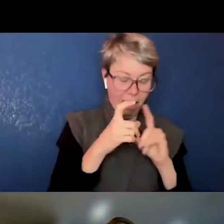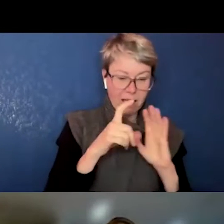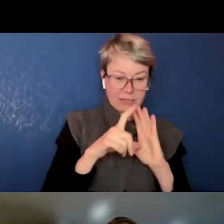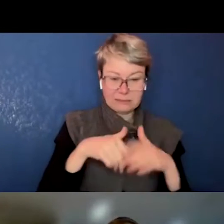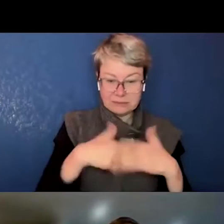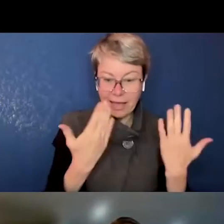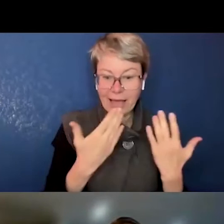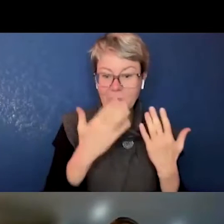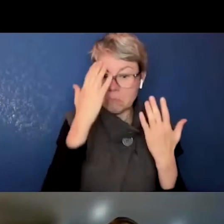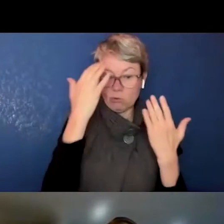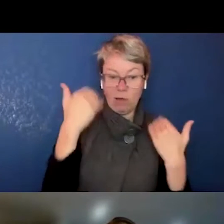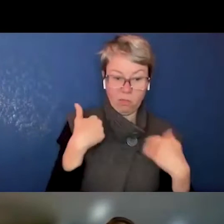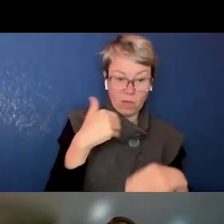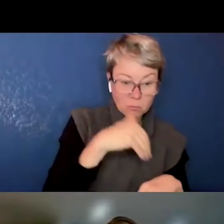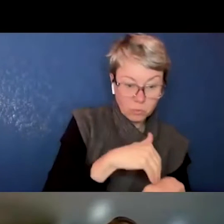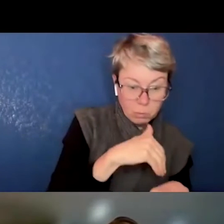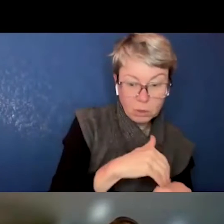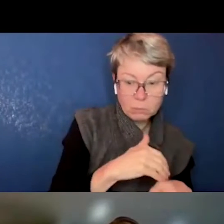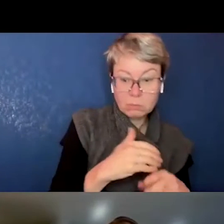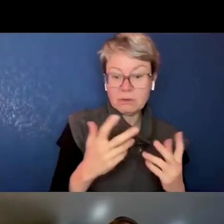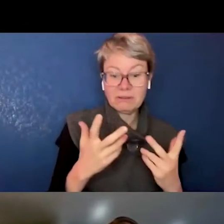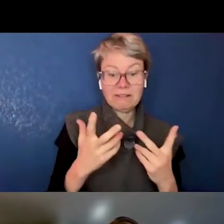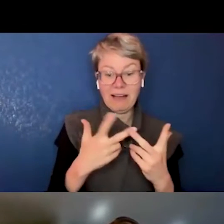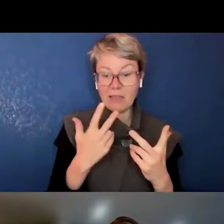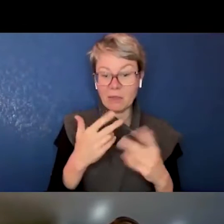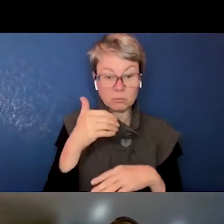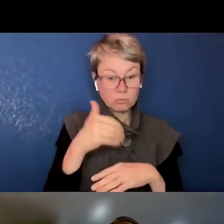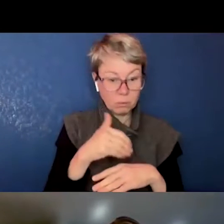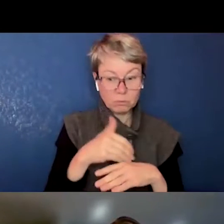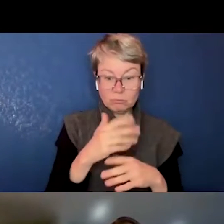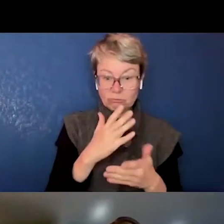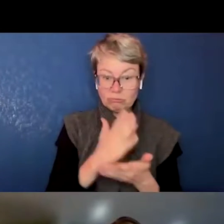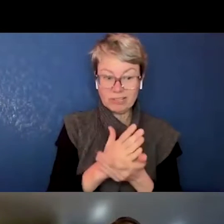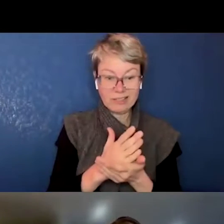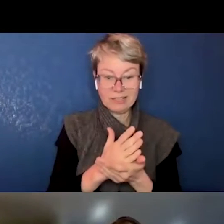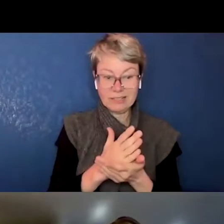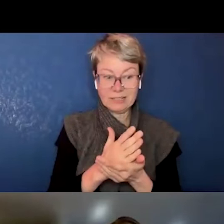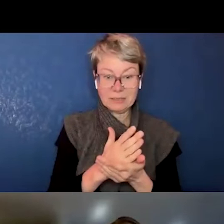mental health conditions or any type of social problems that really that is a barrier for them